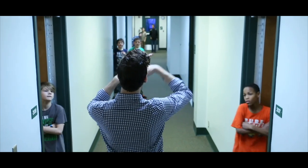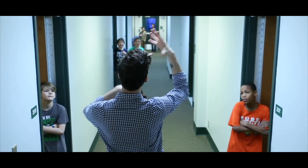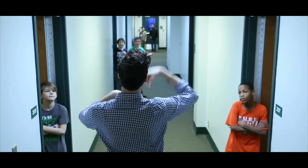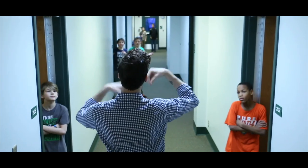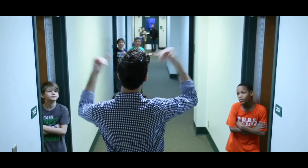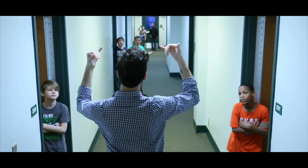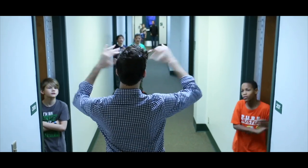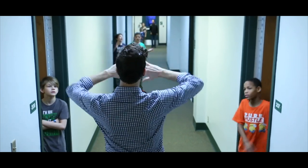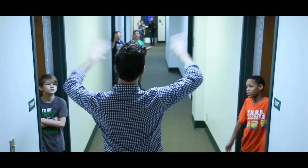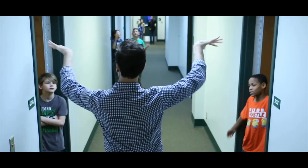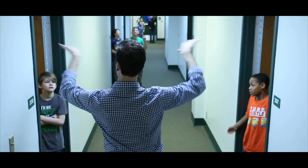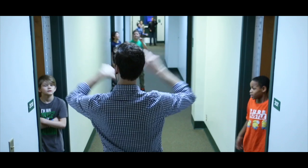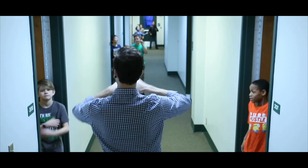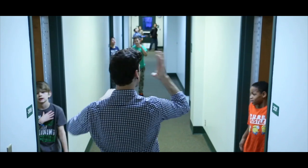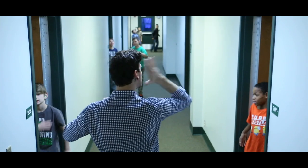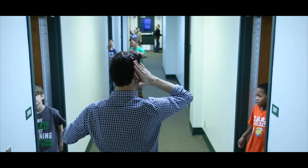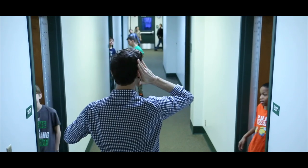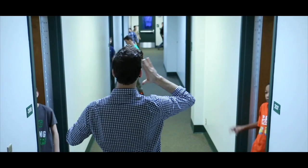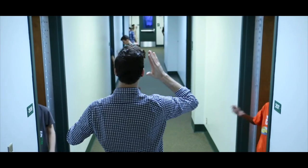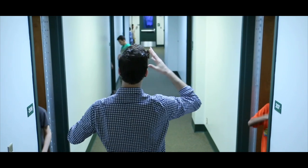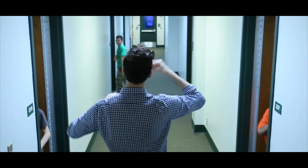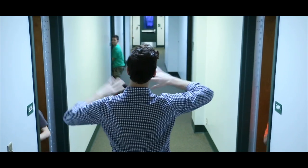It's time to go to sleep. Go to bed now.